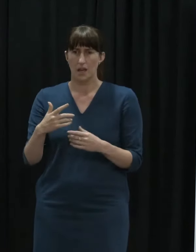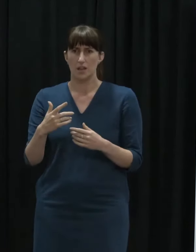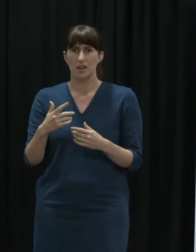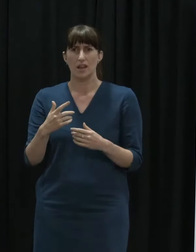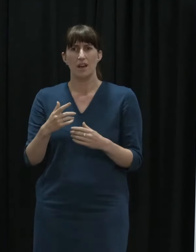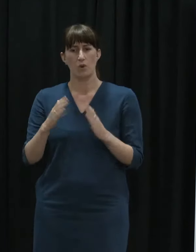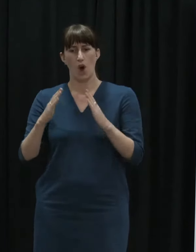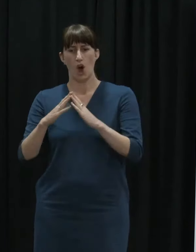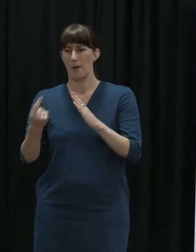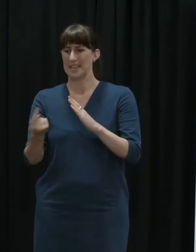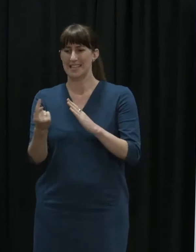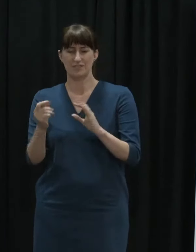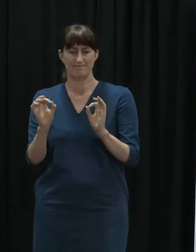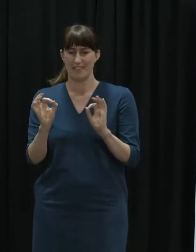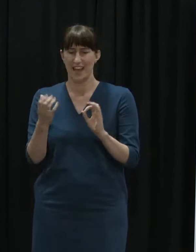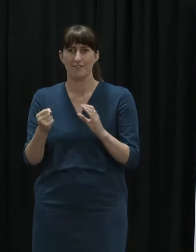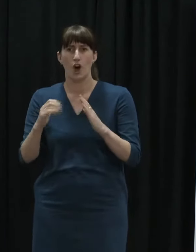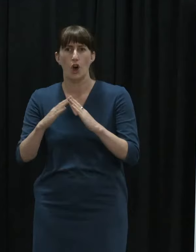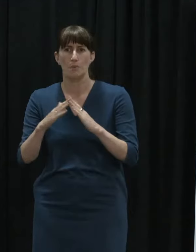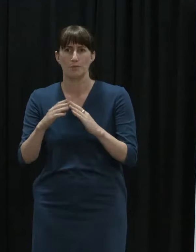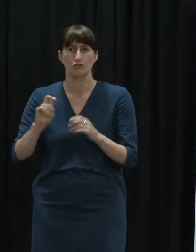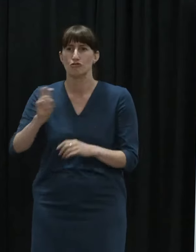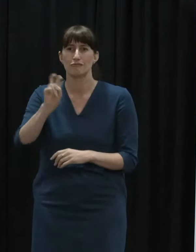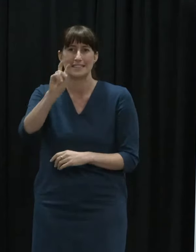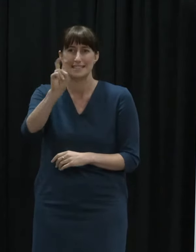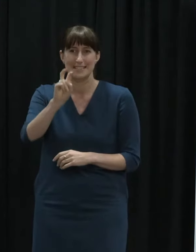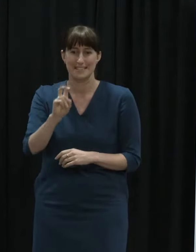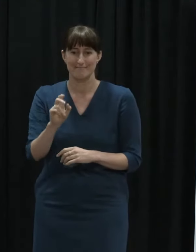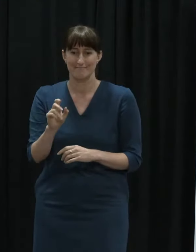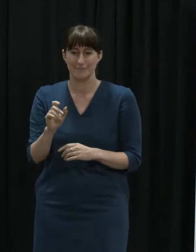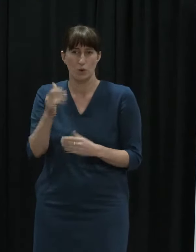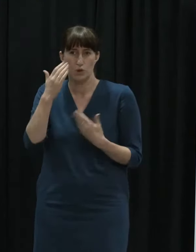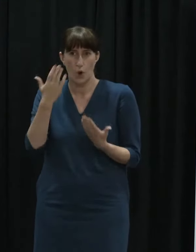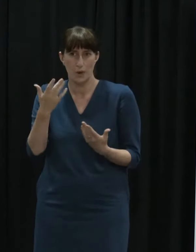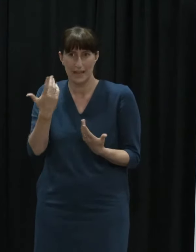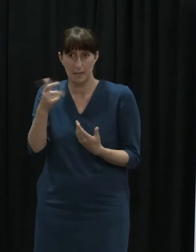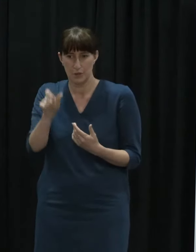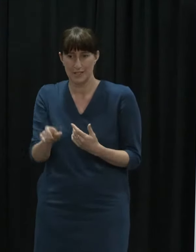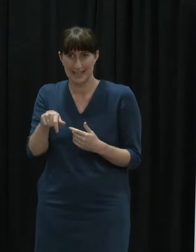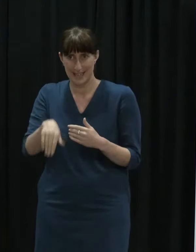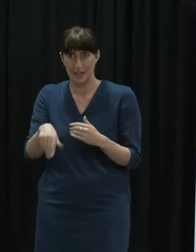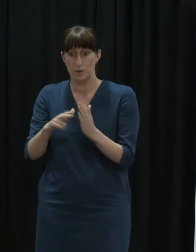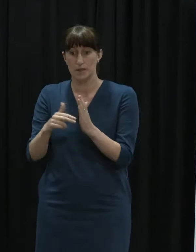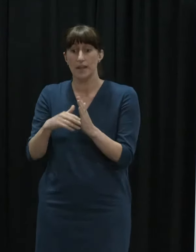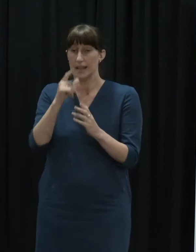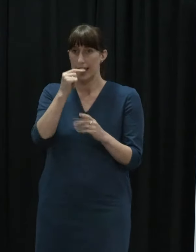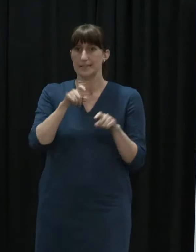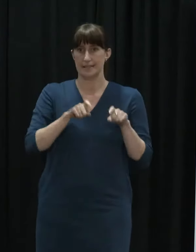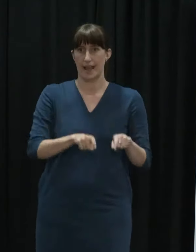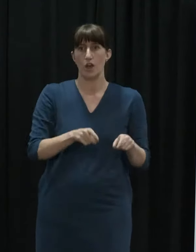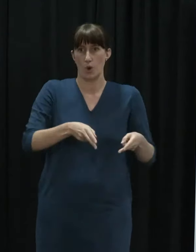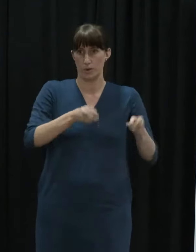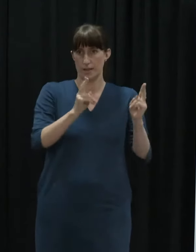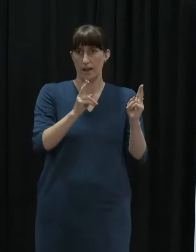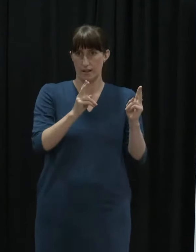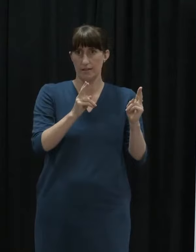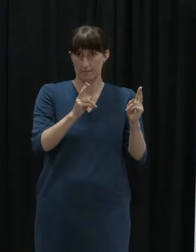intent for MiQ to be the sole place you can carry that out.